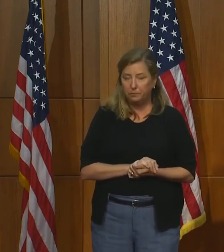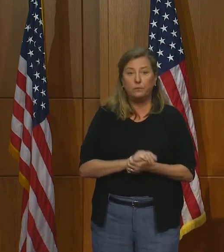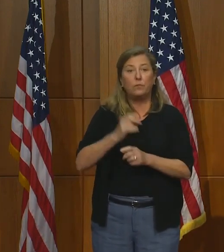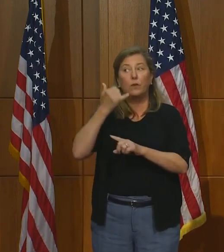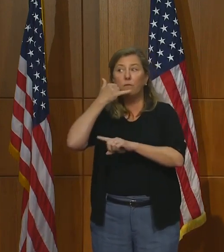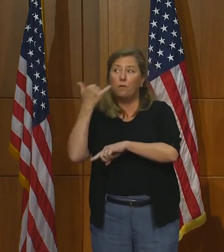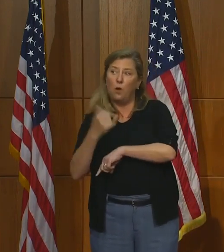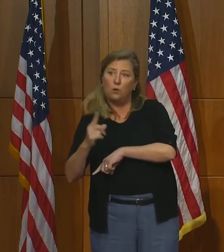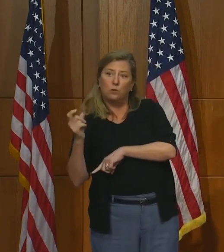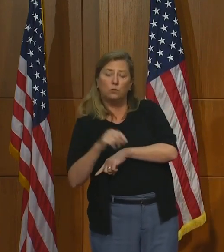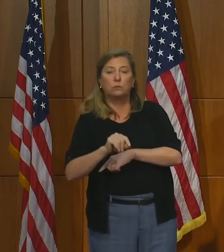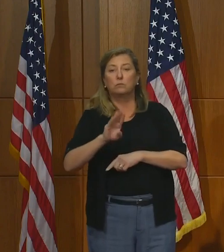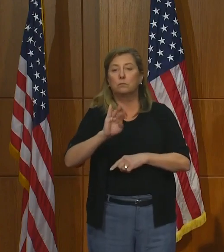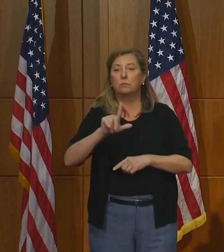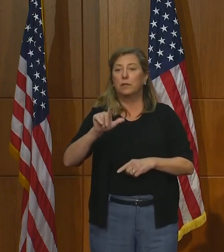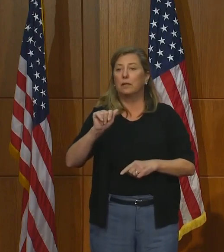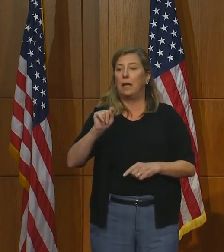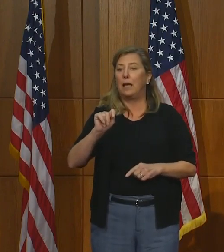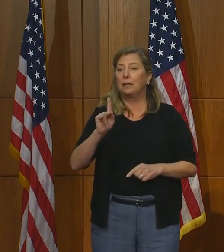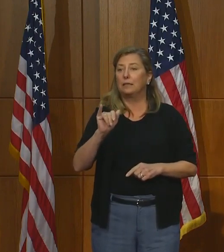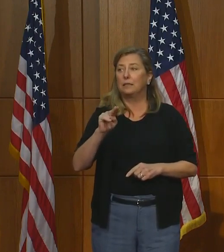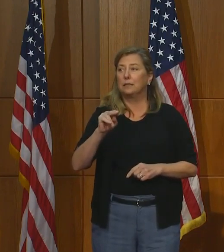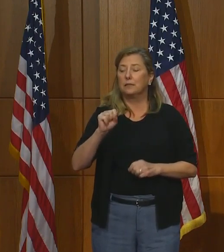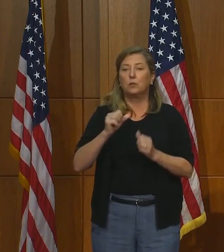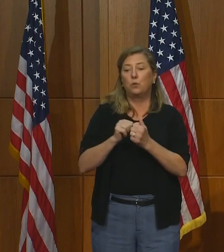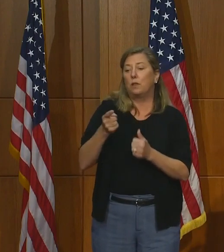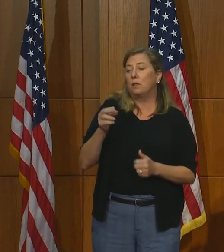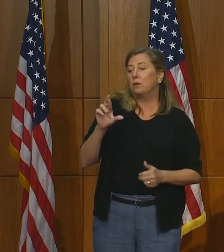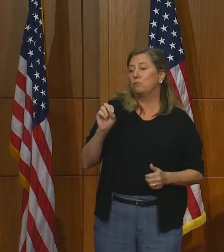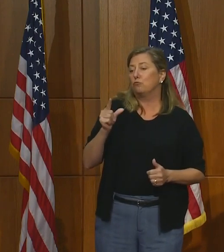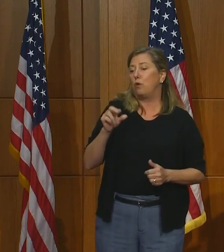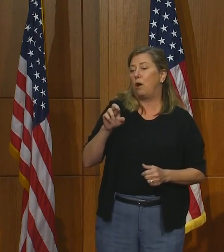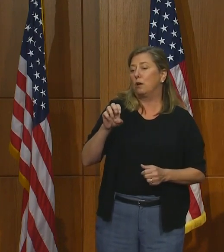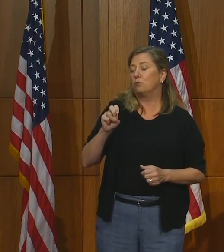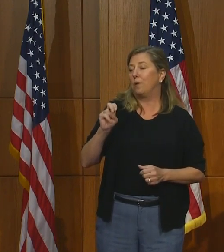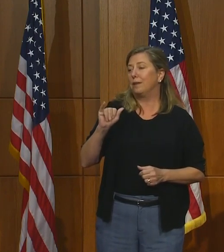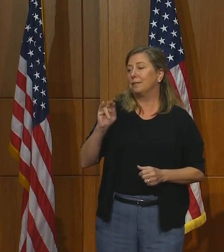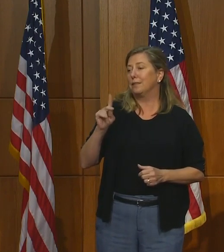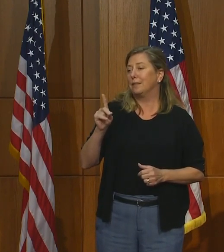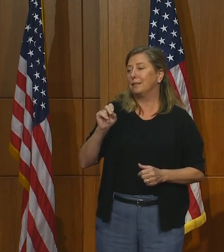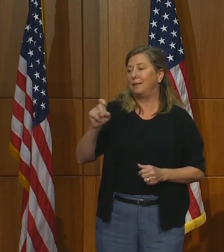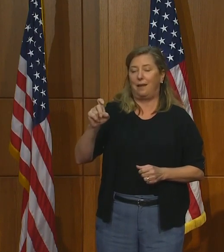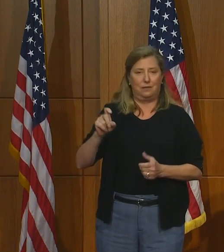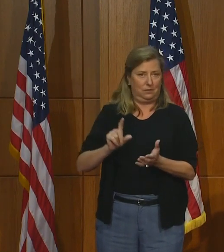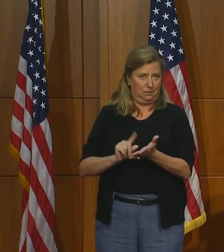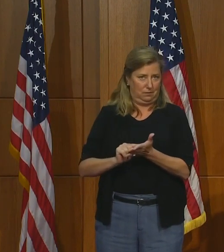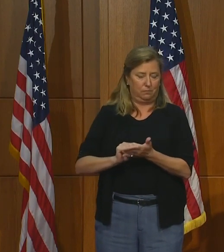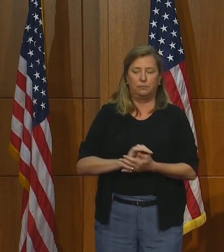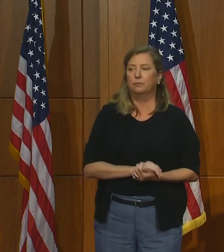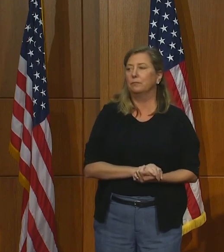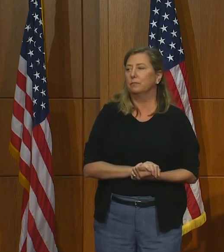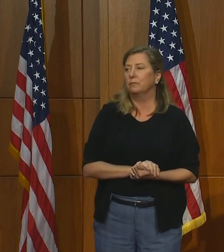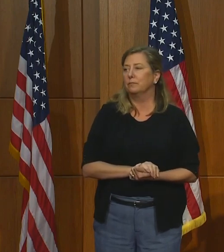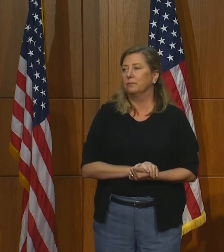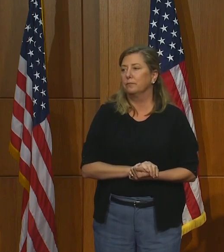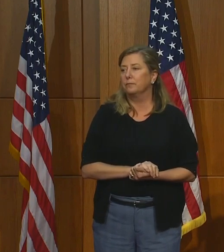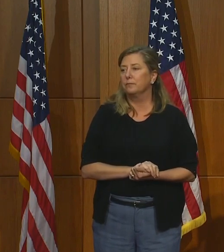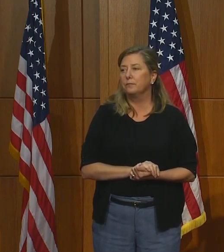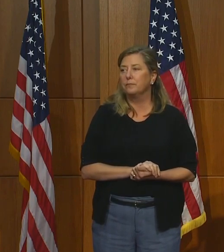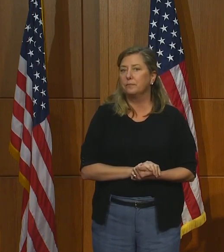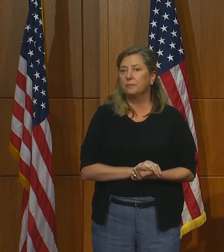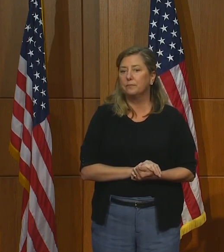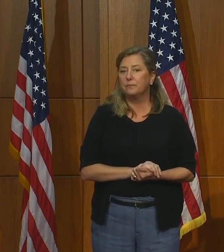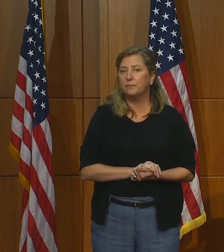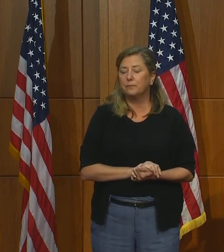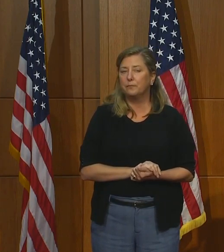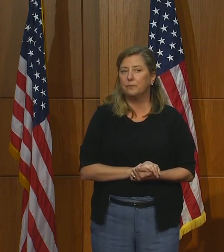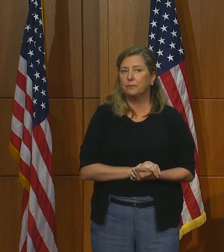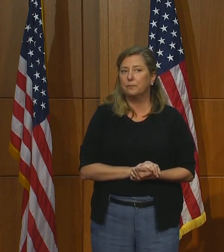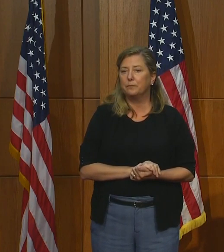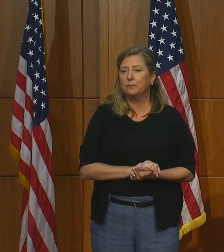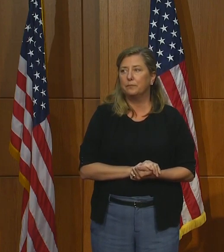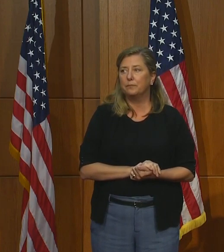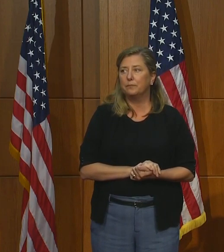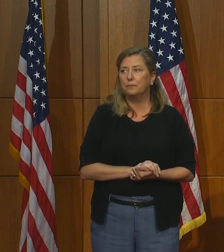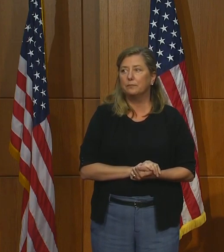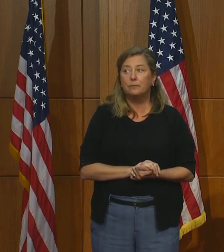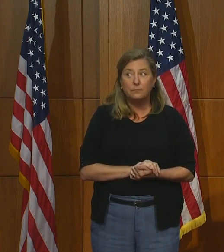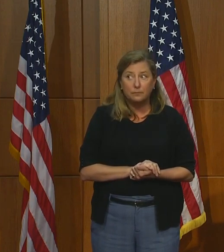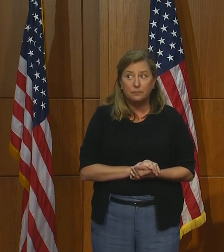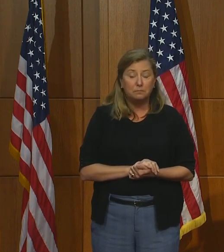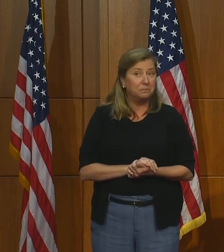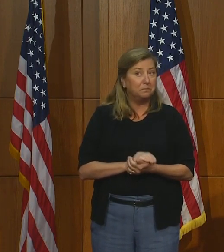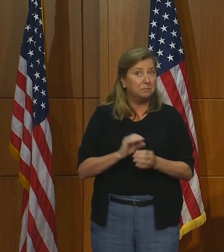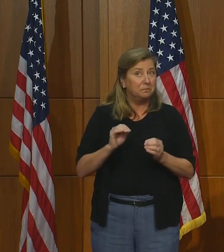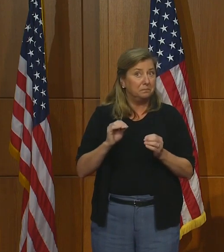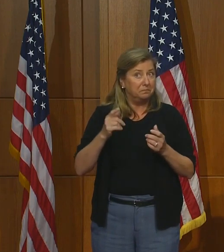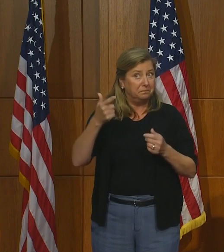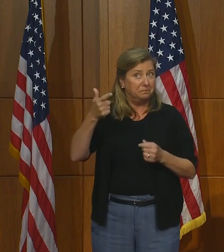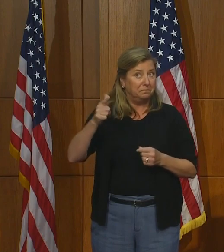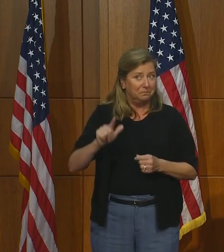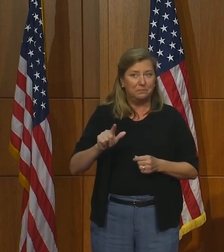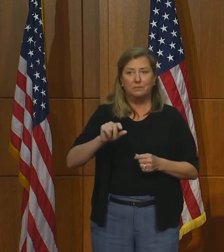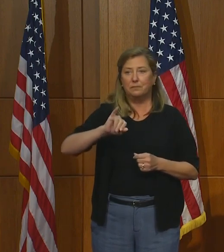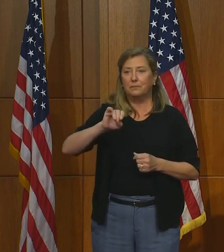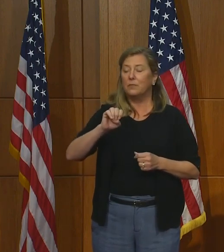THANK YOU THANK YOU GOVERNOR. A